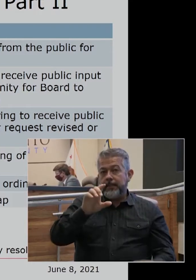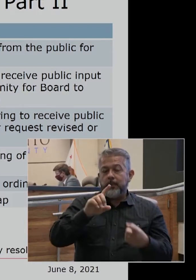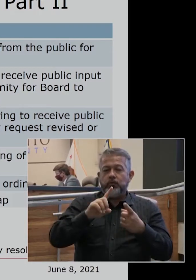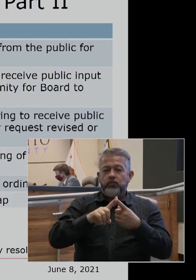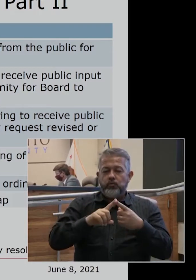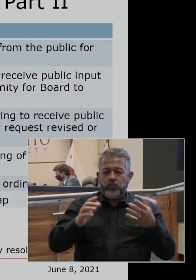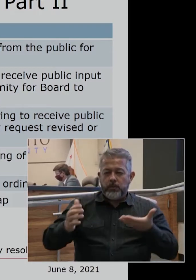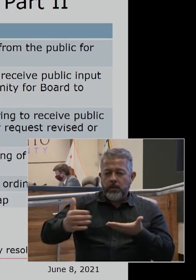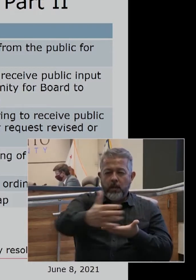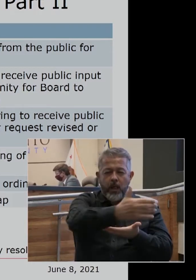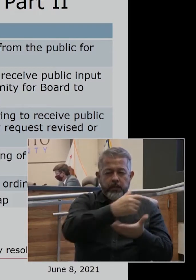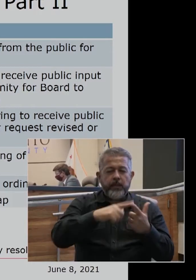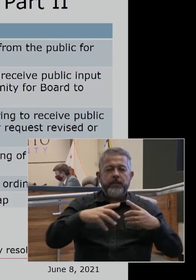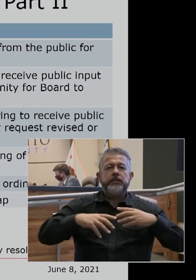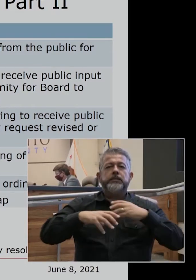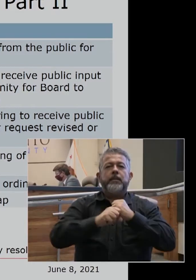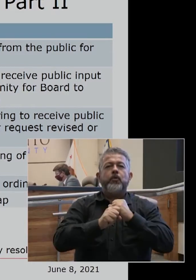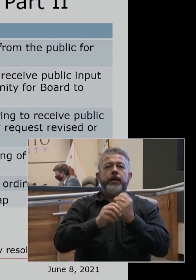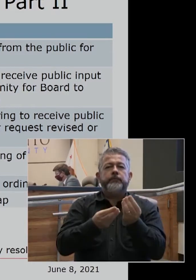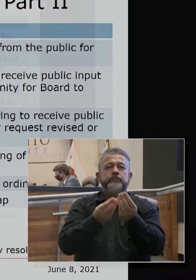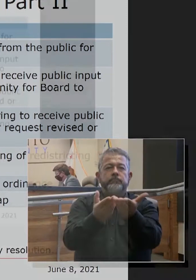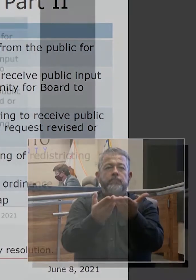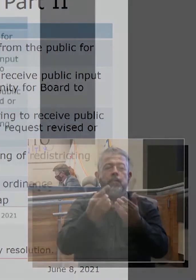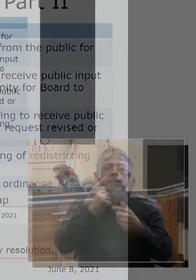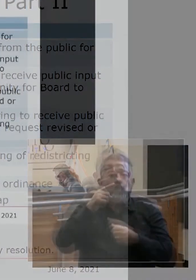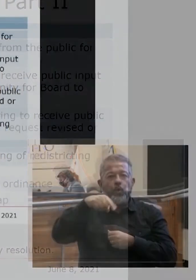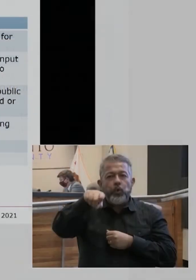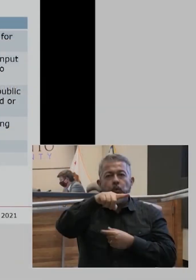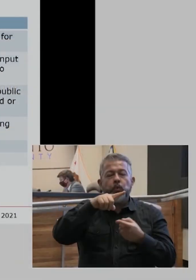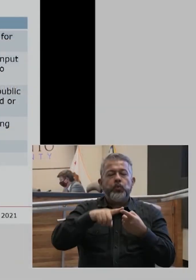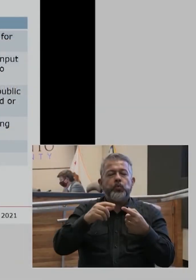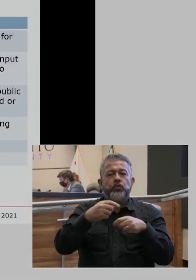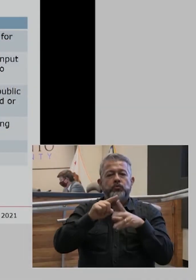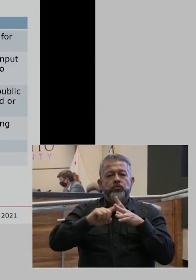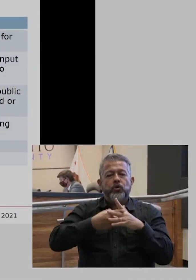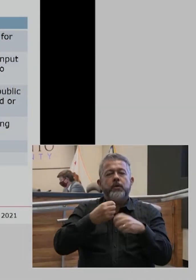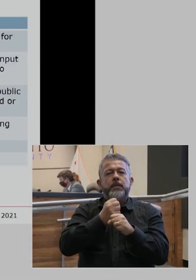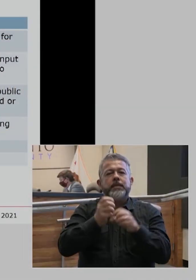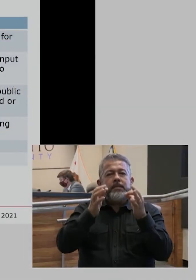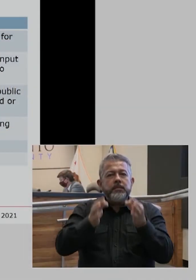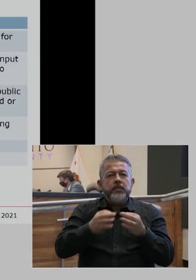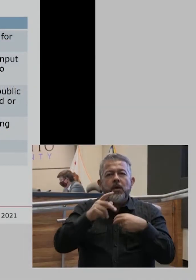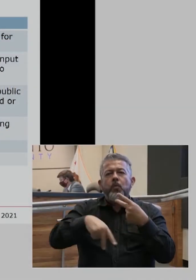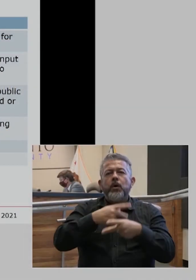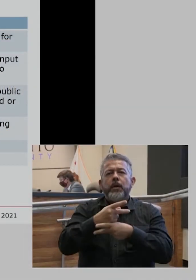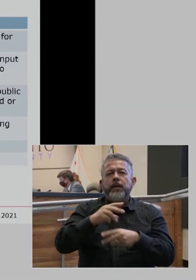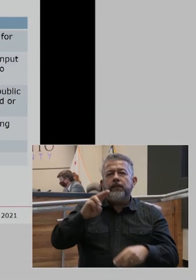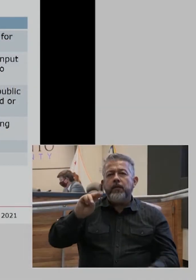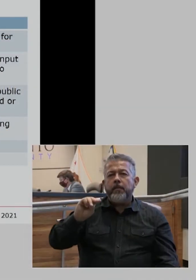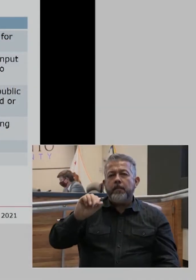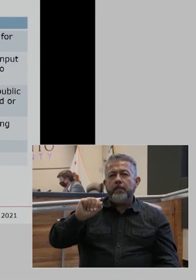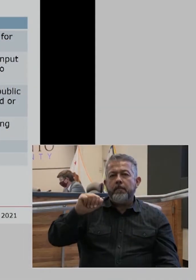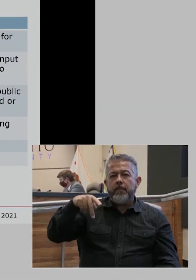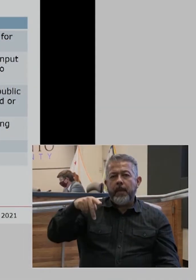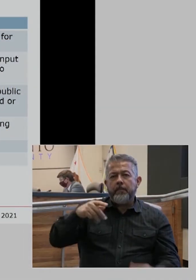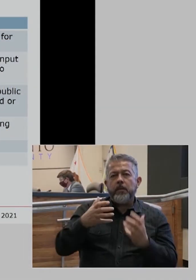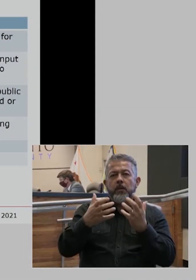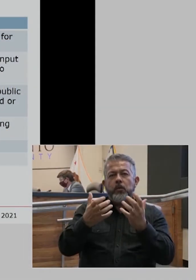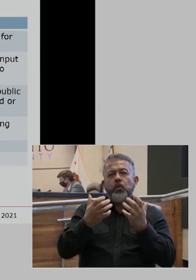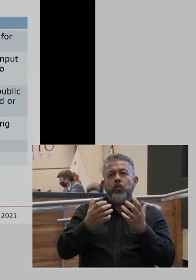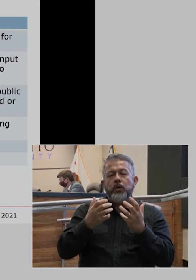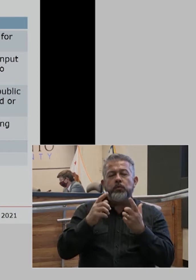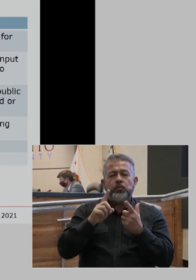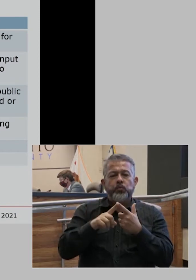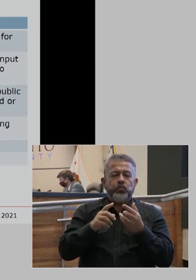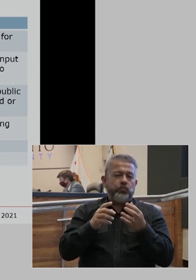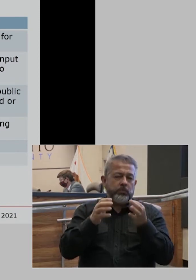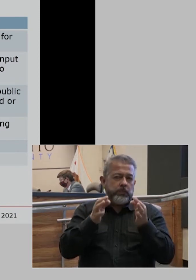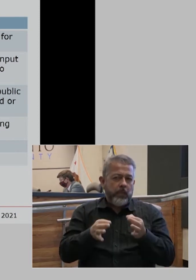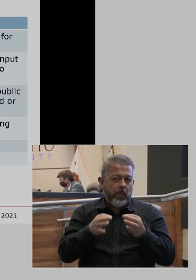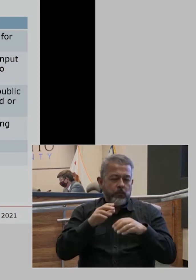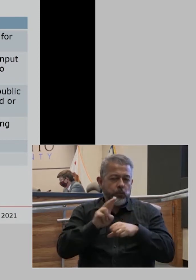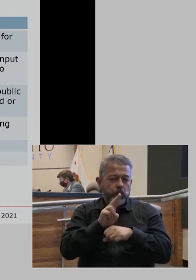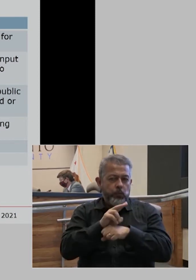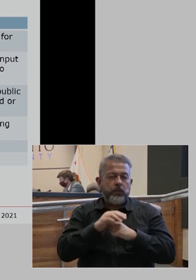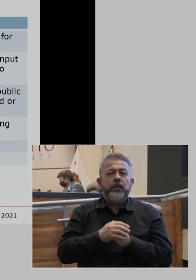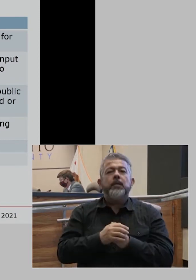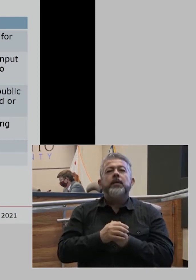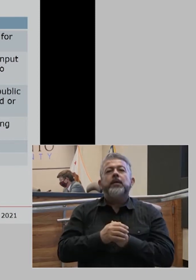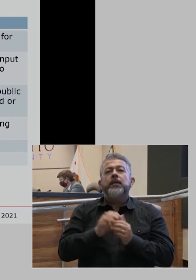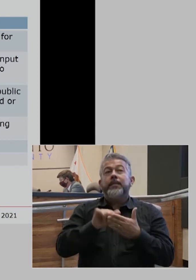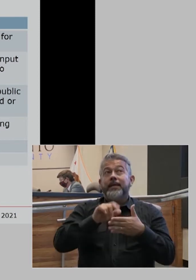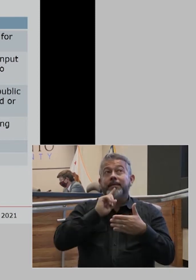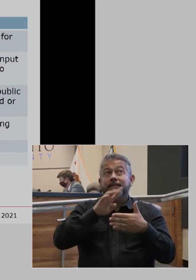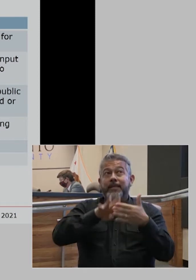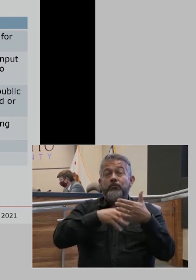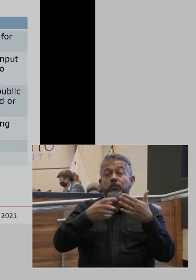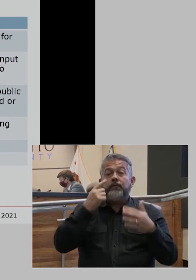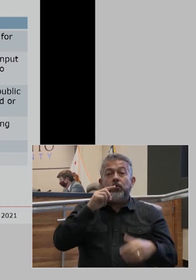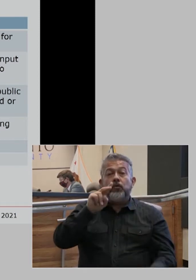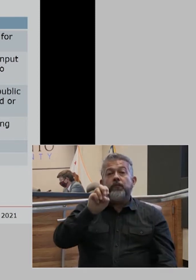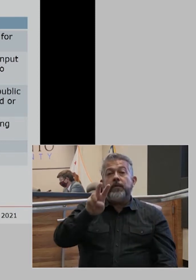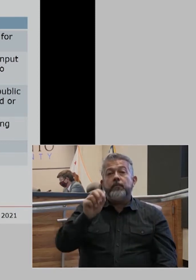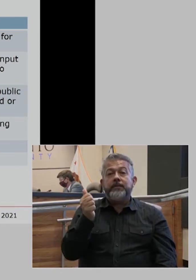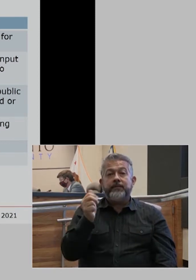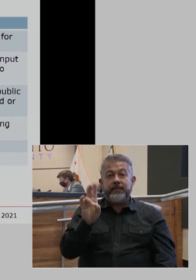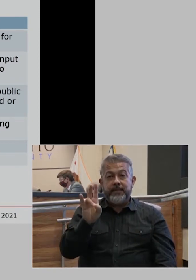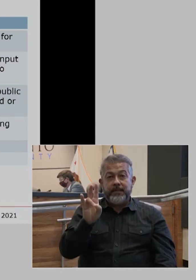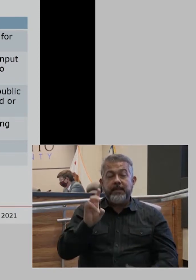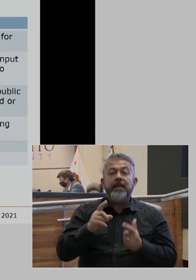INFORMATION FOR YOU SO YOU CAN BEGIN TO MAKE DECISIONS TO WHAT